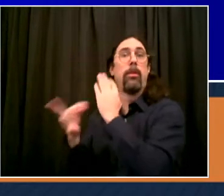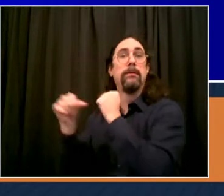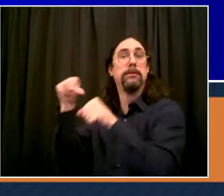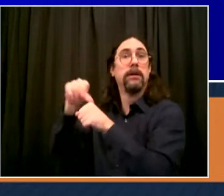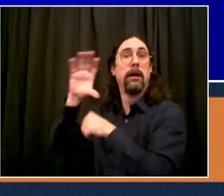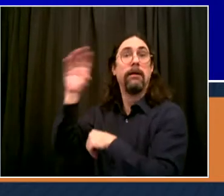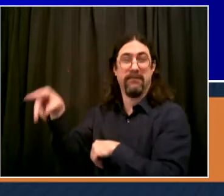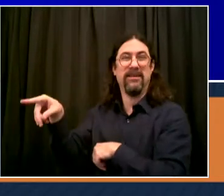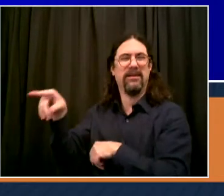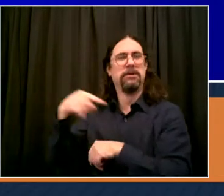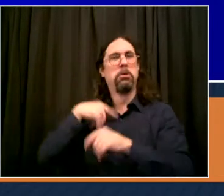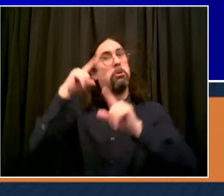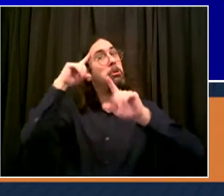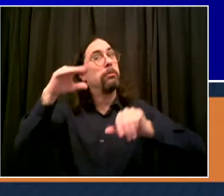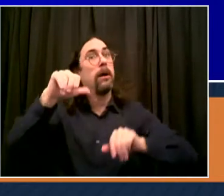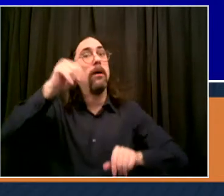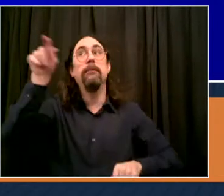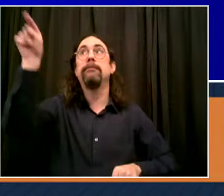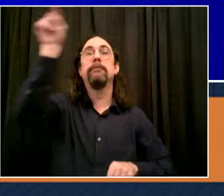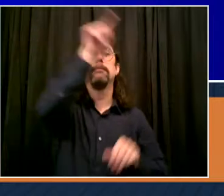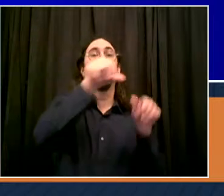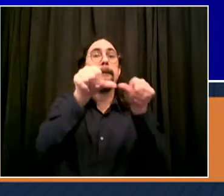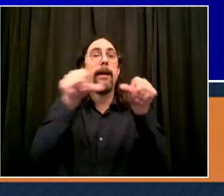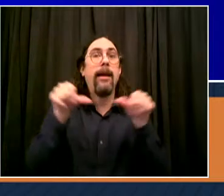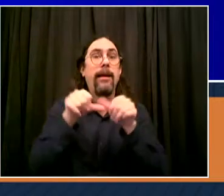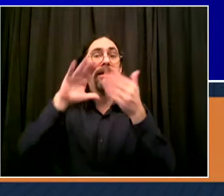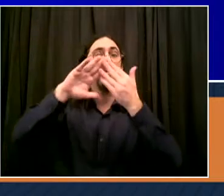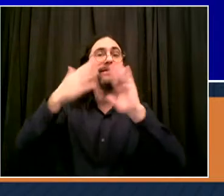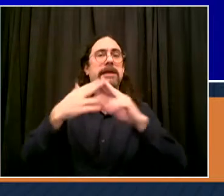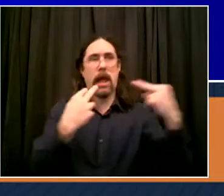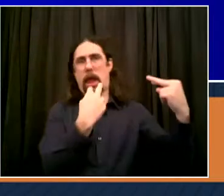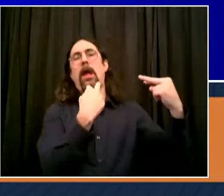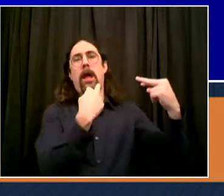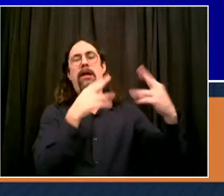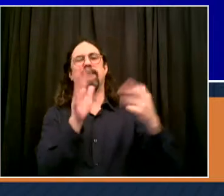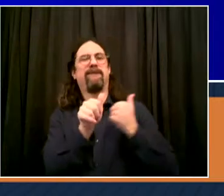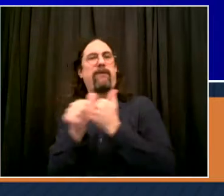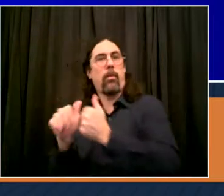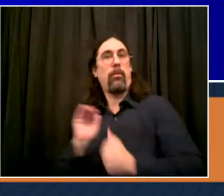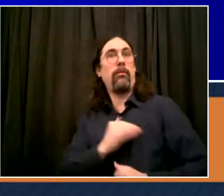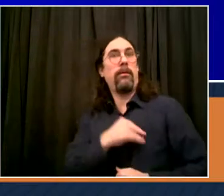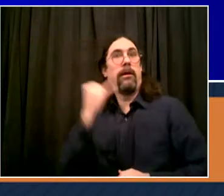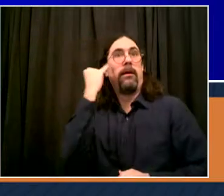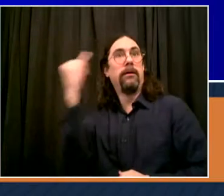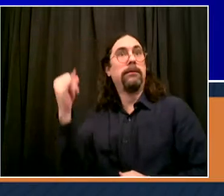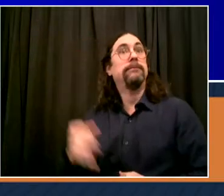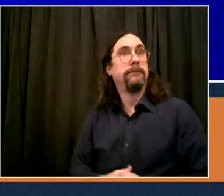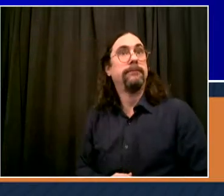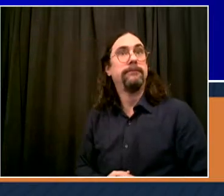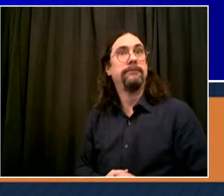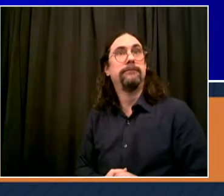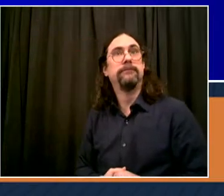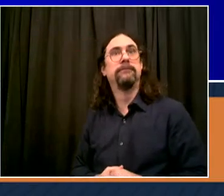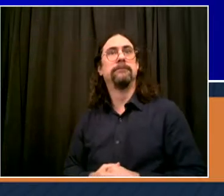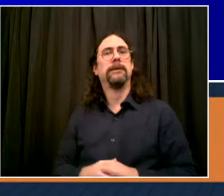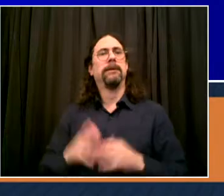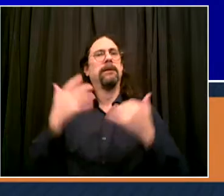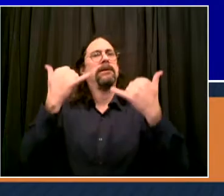FOLLOW THE SAME PATH ITIS SOMETHING ALL NENE WYORKERS